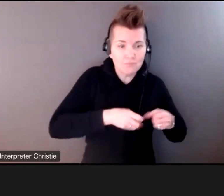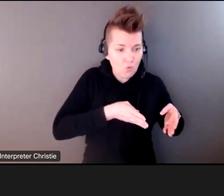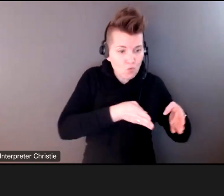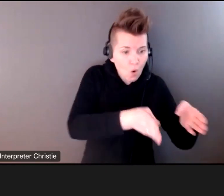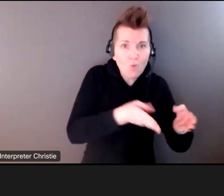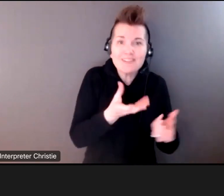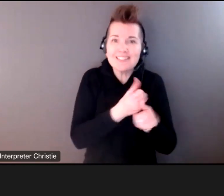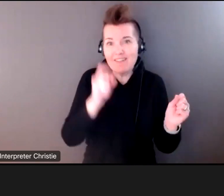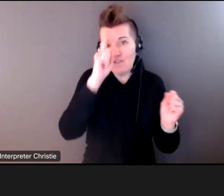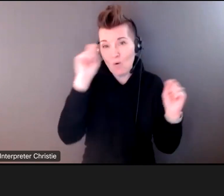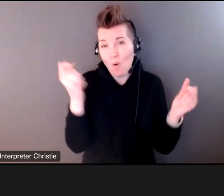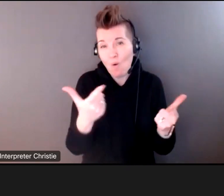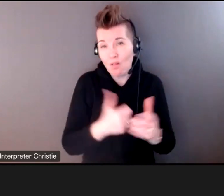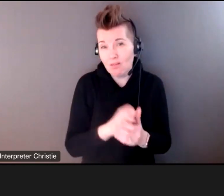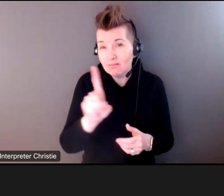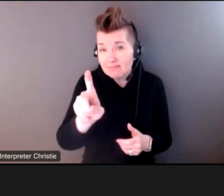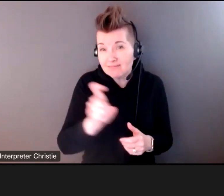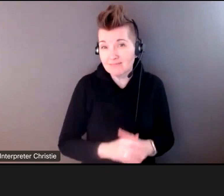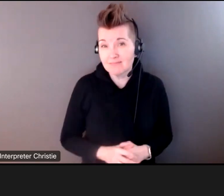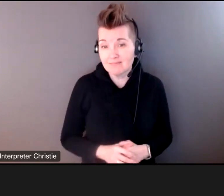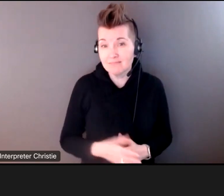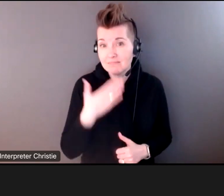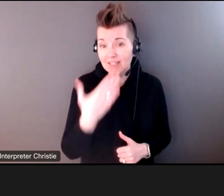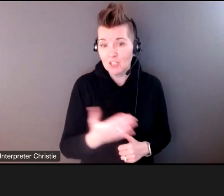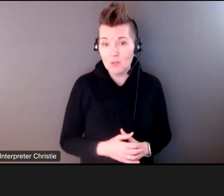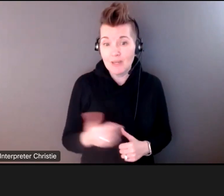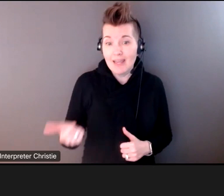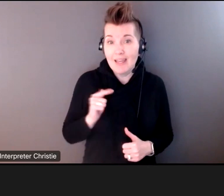Thank you. Roger Browne: That was an excellent question.